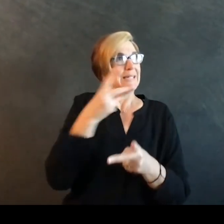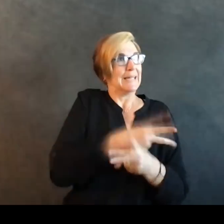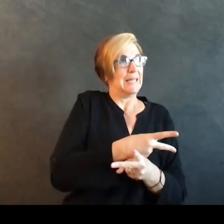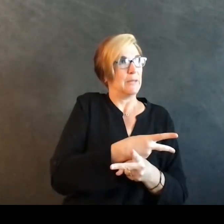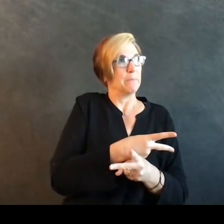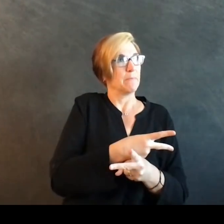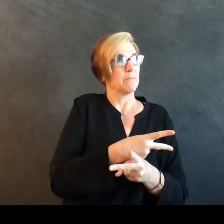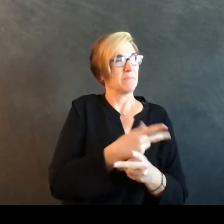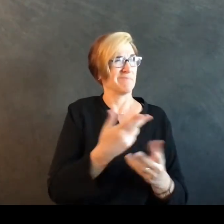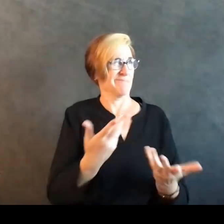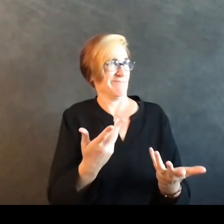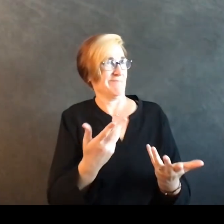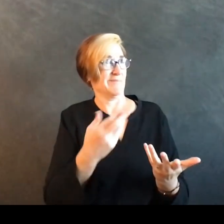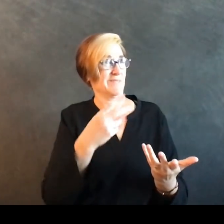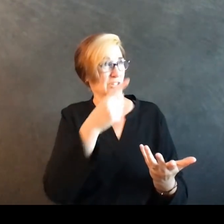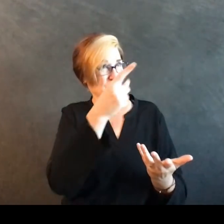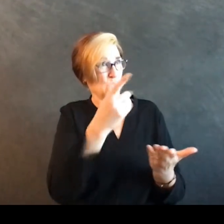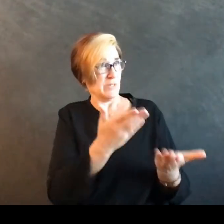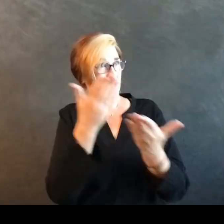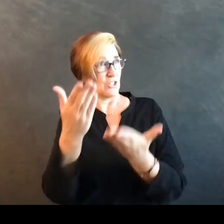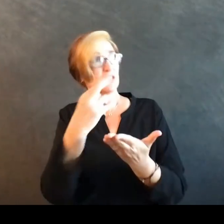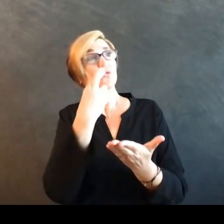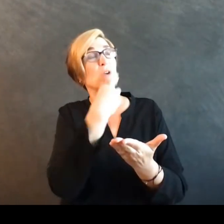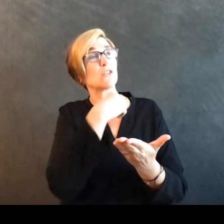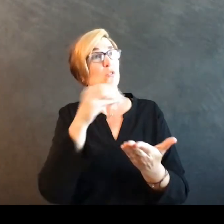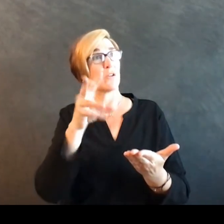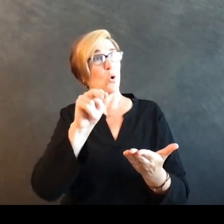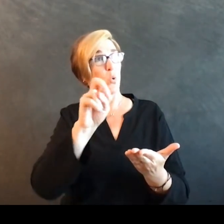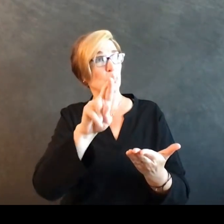employees on the payroll if no one's coming into their restaurants